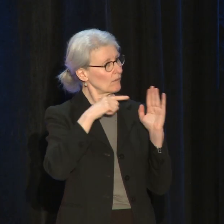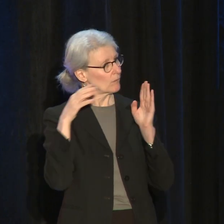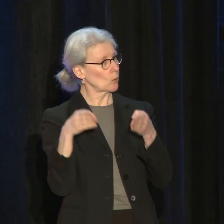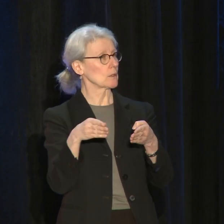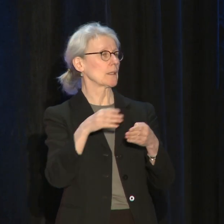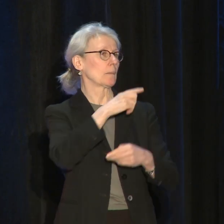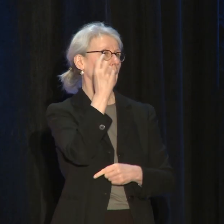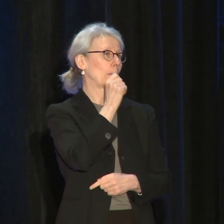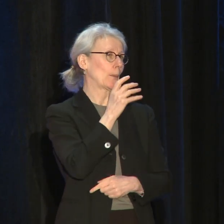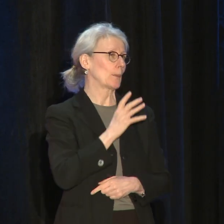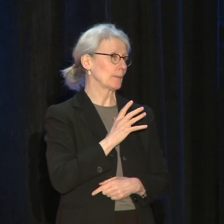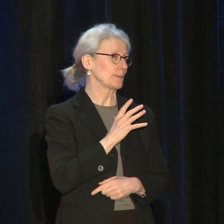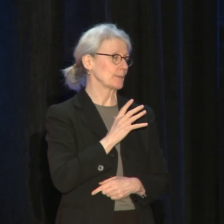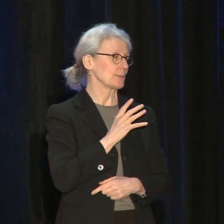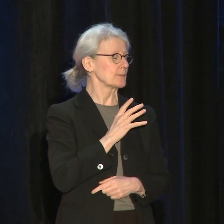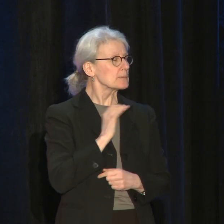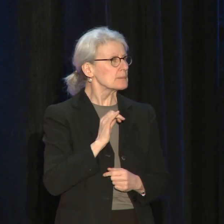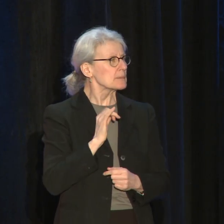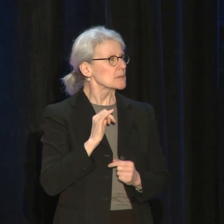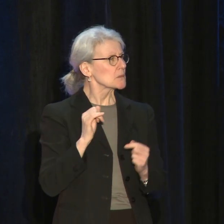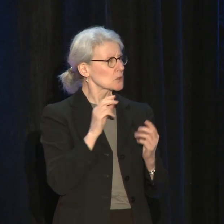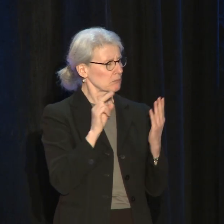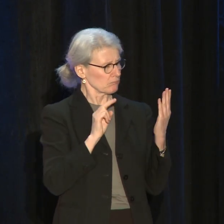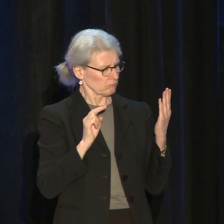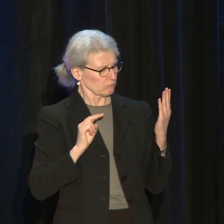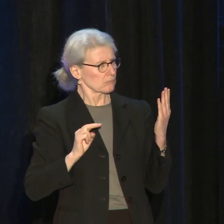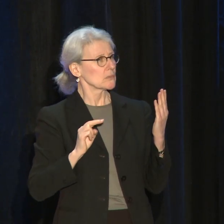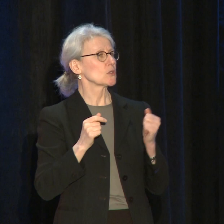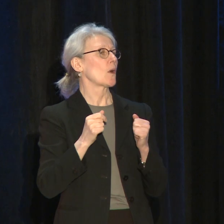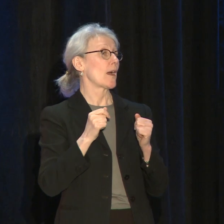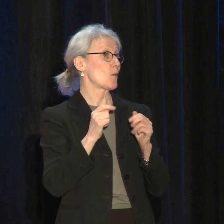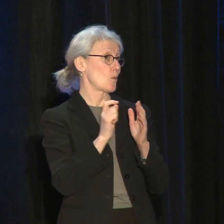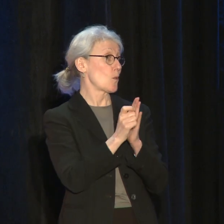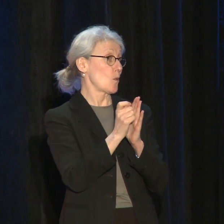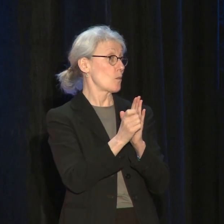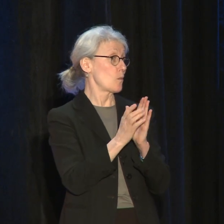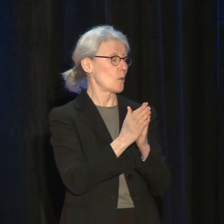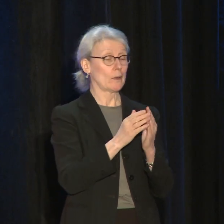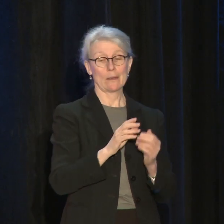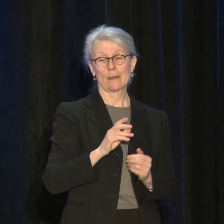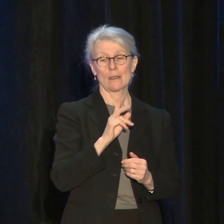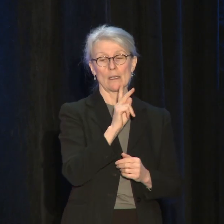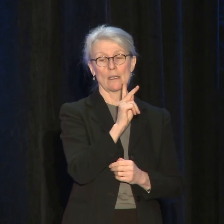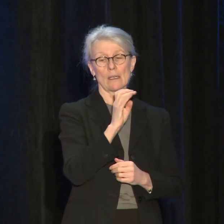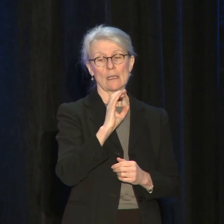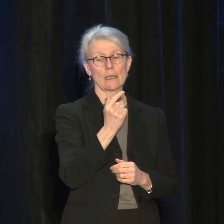and I ended up writing a book about it: Killing the Black Body about multiple ways